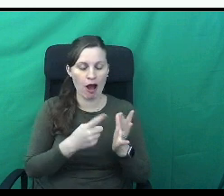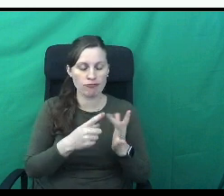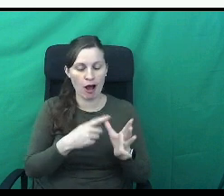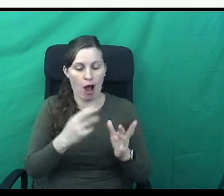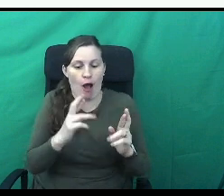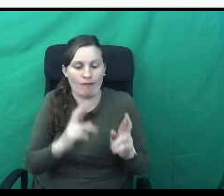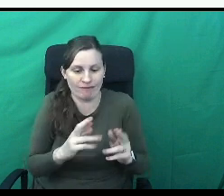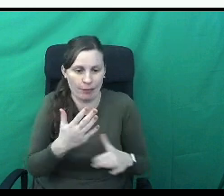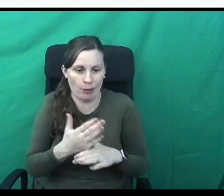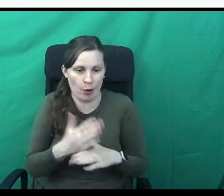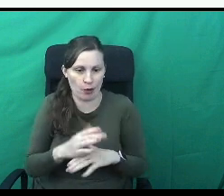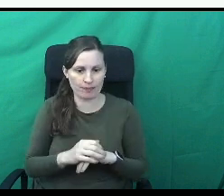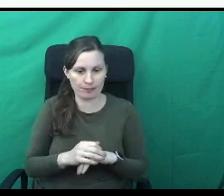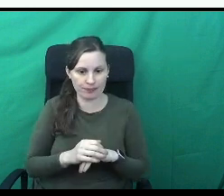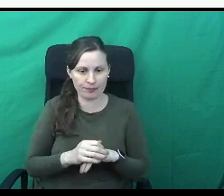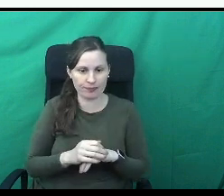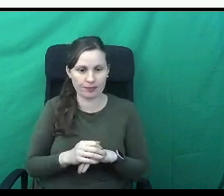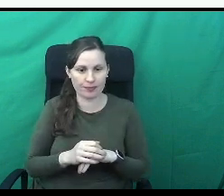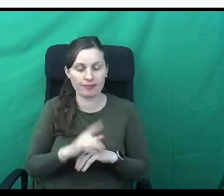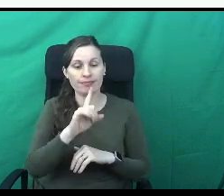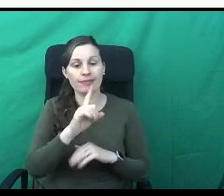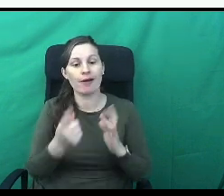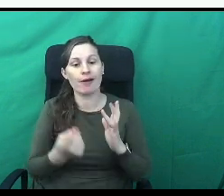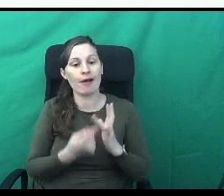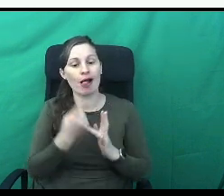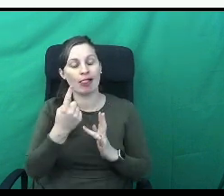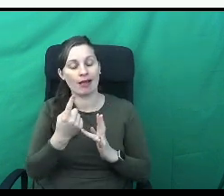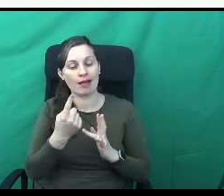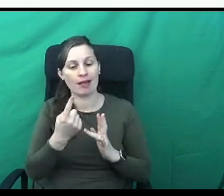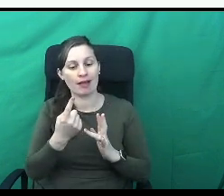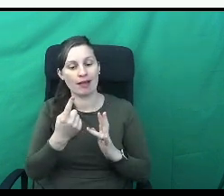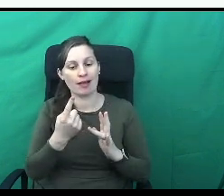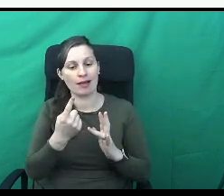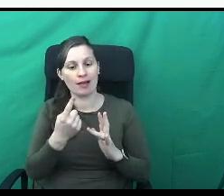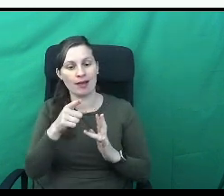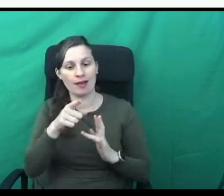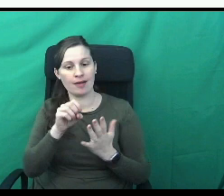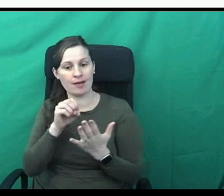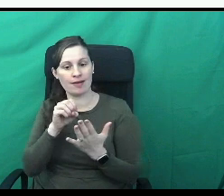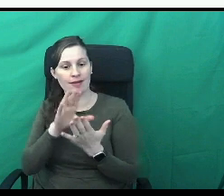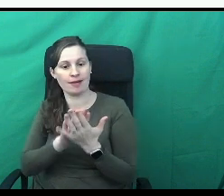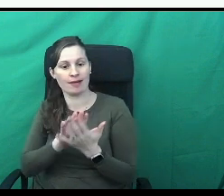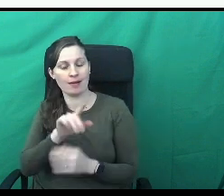There's also a blog post recently talking about a specific attribute